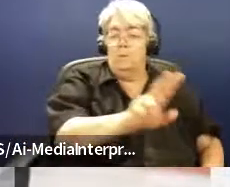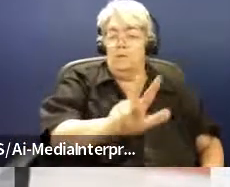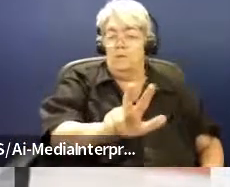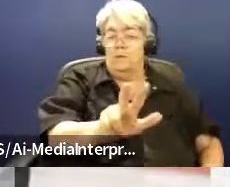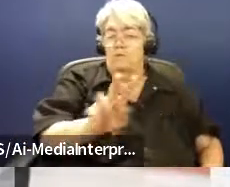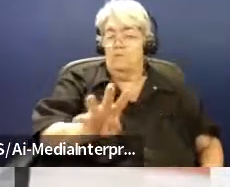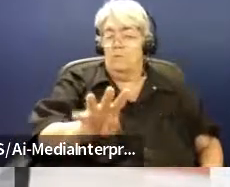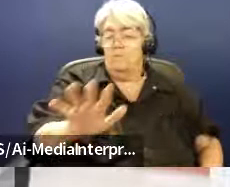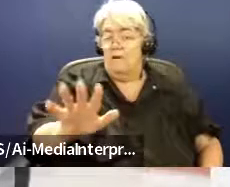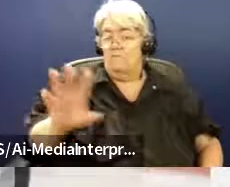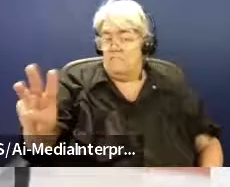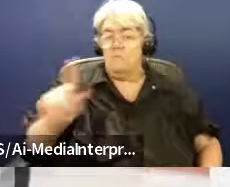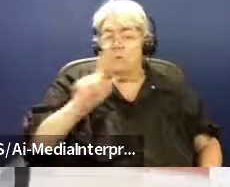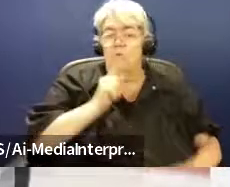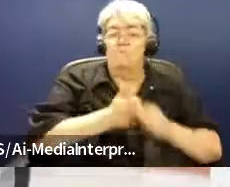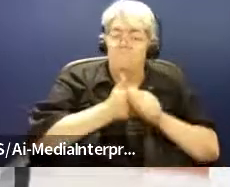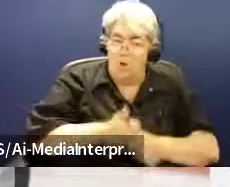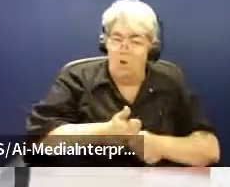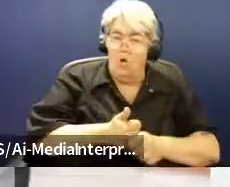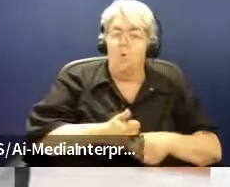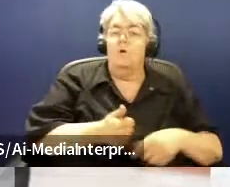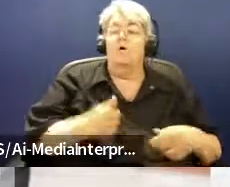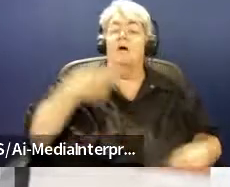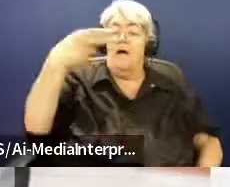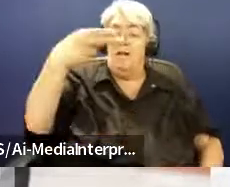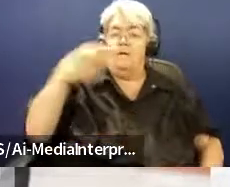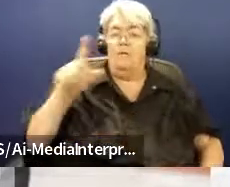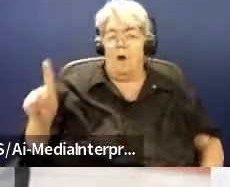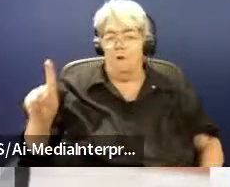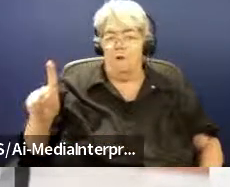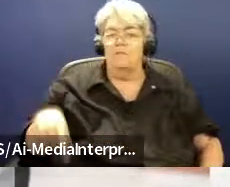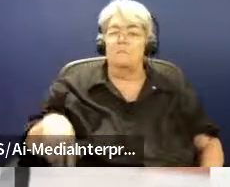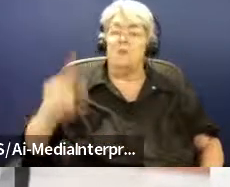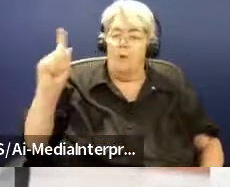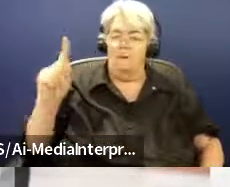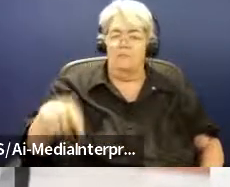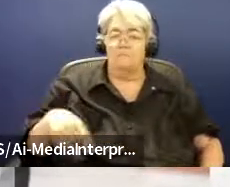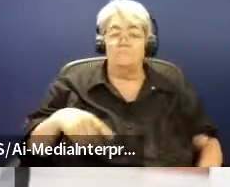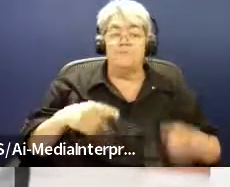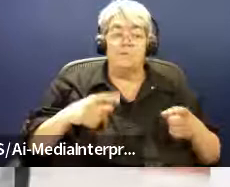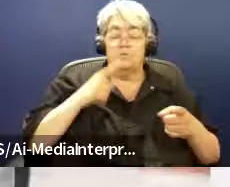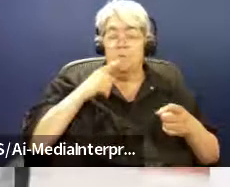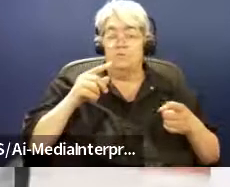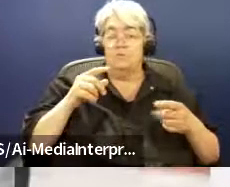the numbers one through six to navigate by just headings about respect of letter